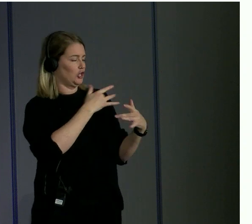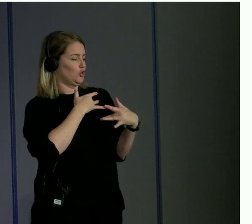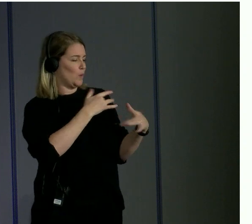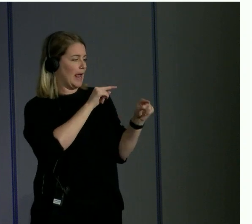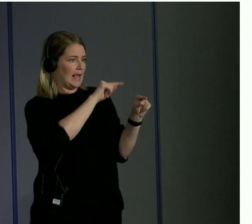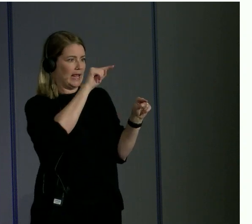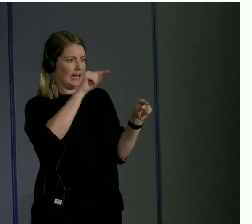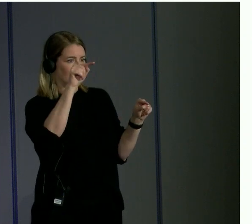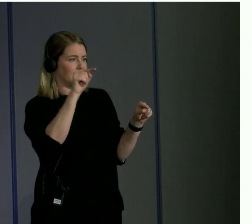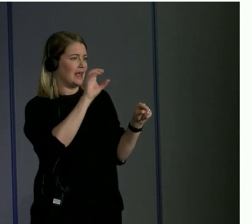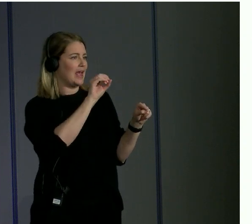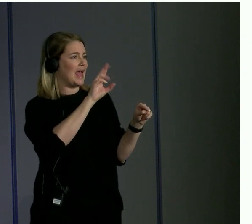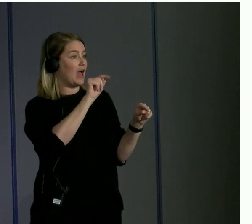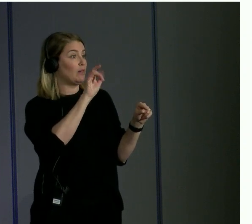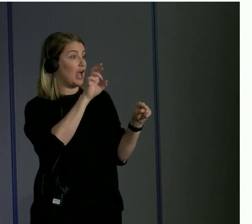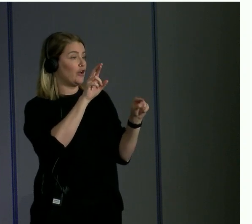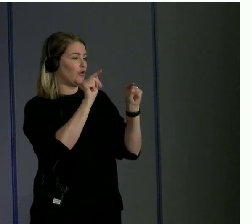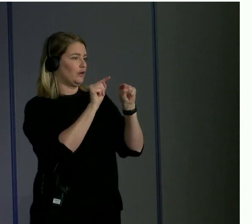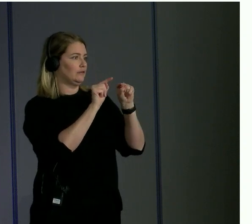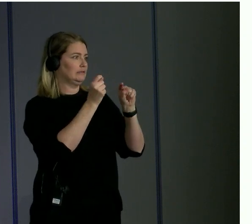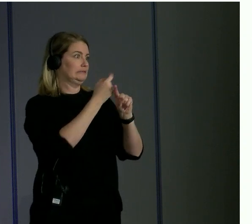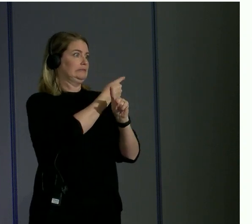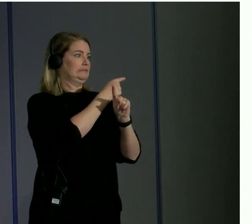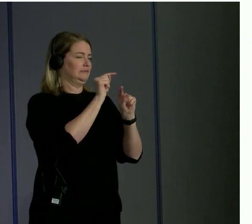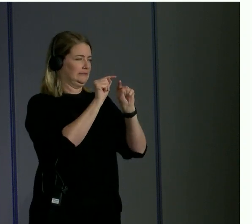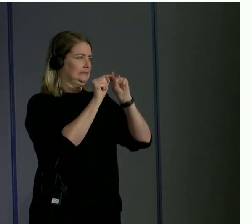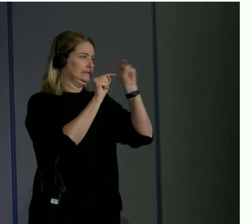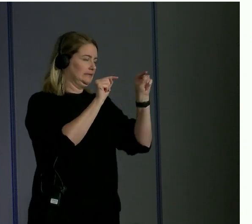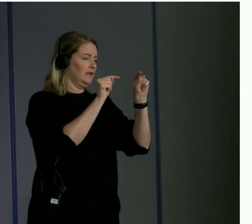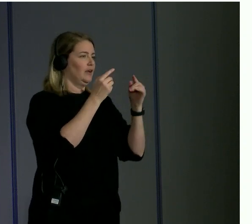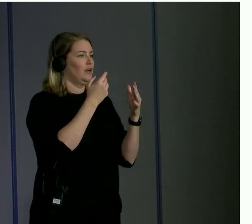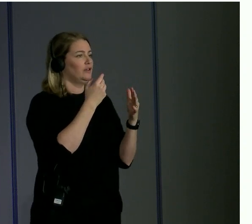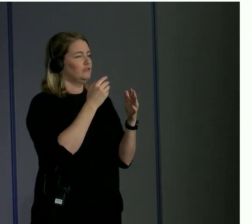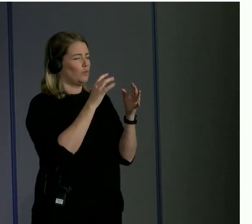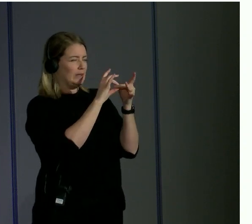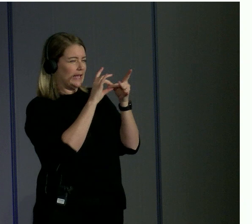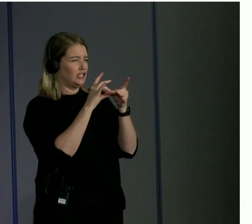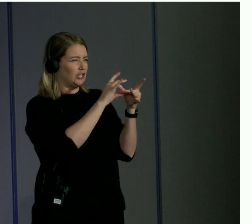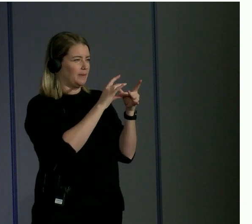data information there. There is a structural relationship between one item and another.